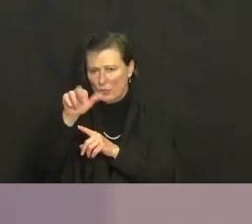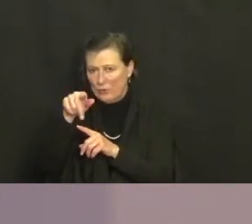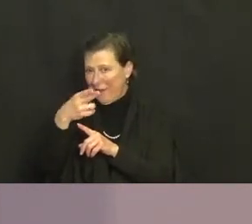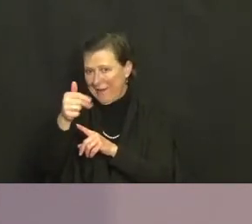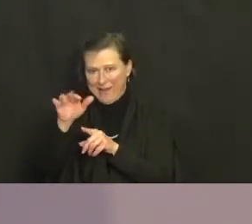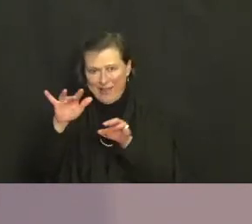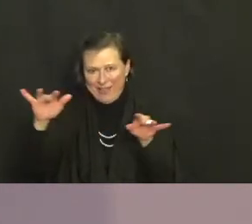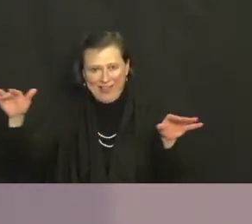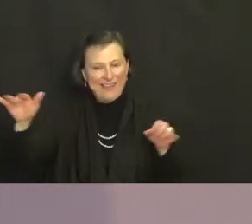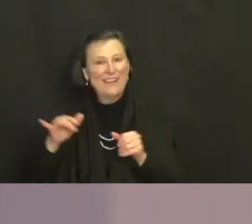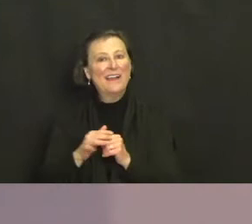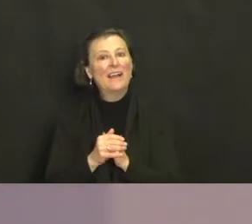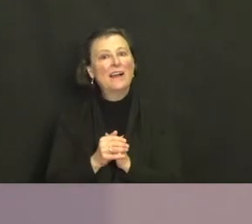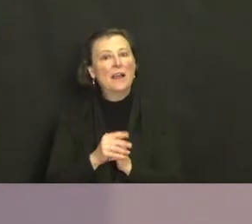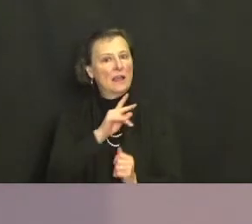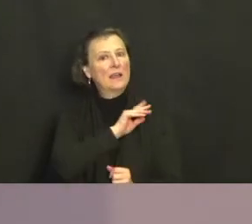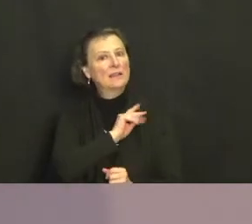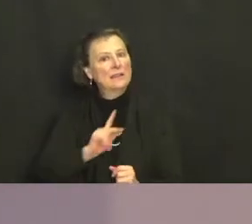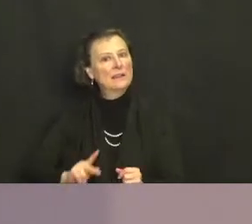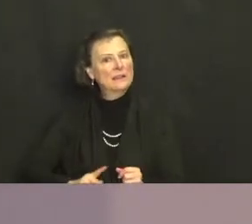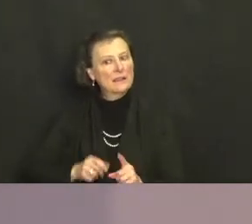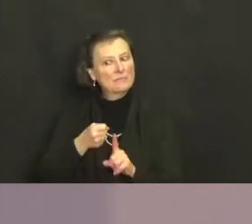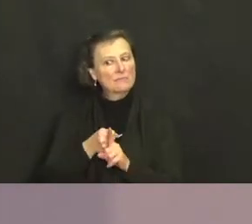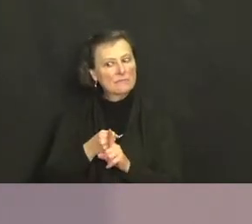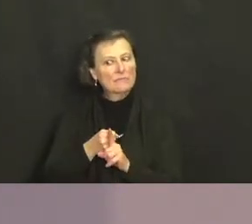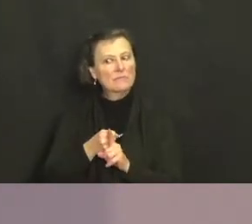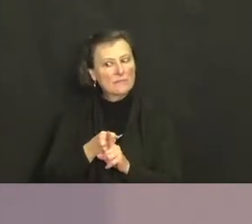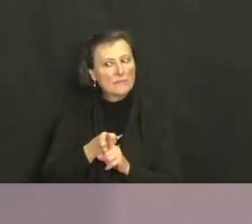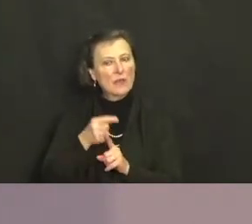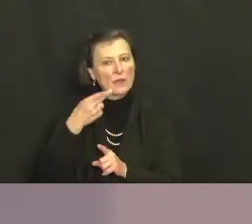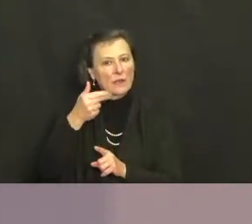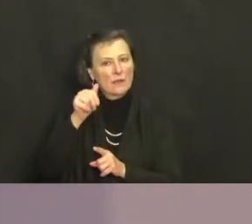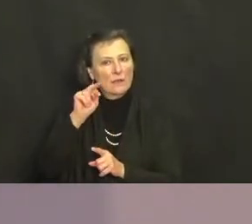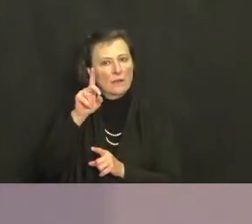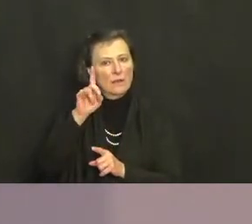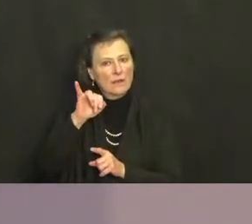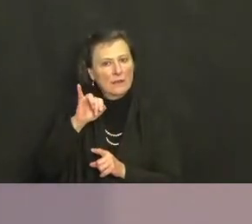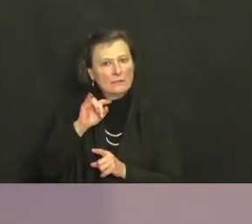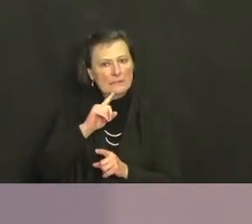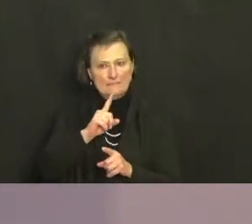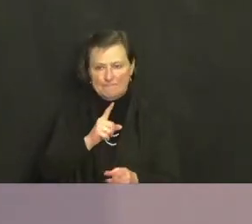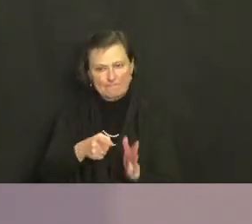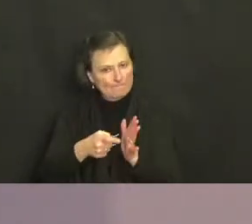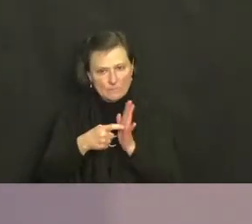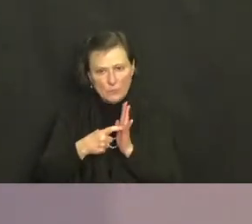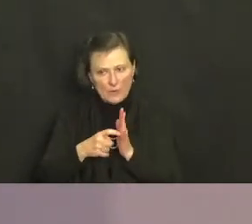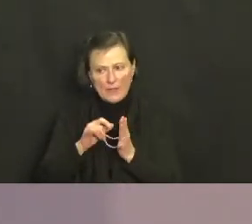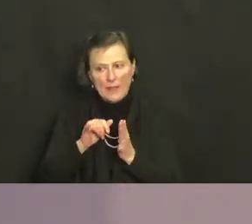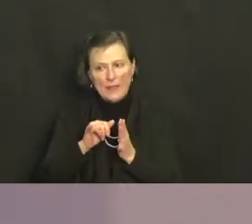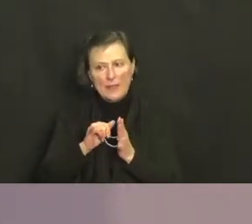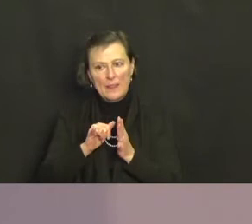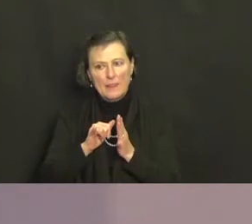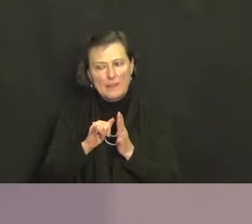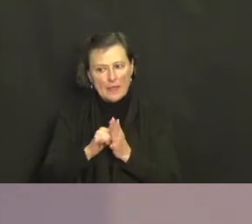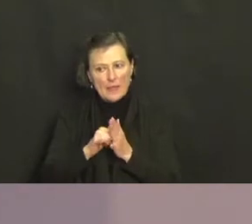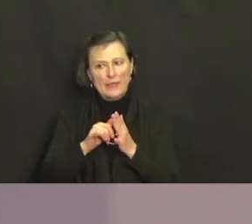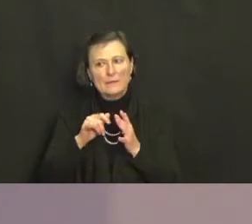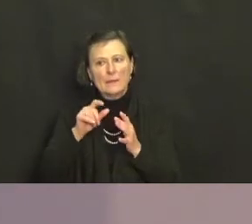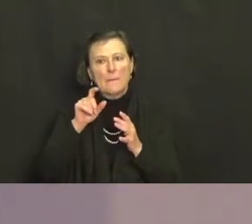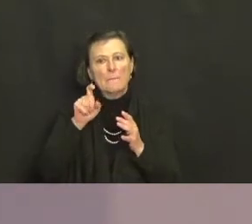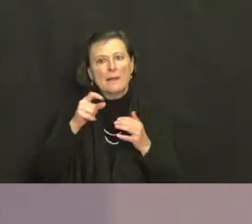King was especially struck by Gandhi's insistence that it be predicated upon love for the oppressor